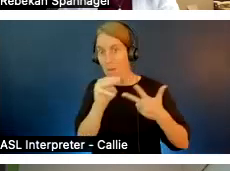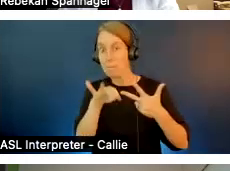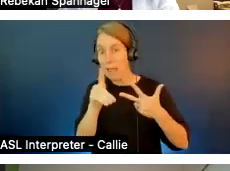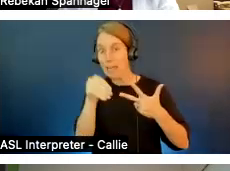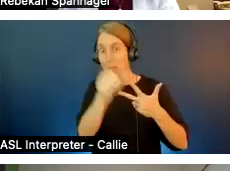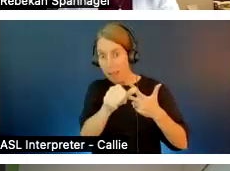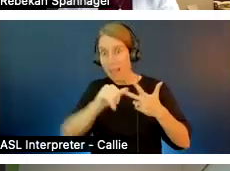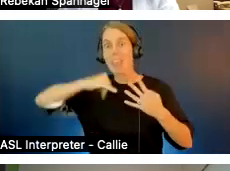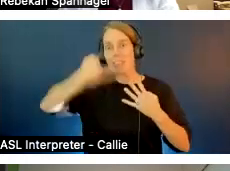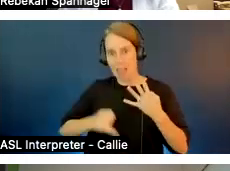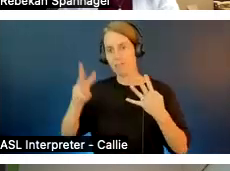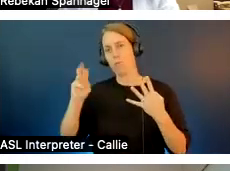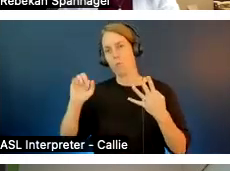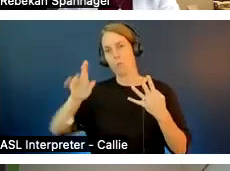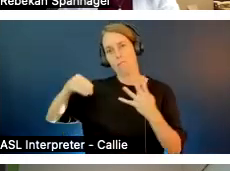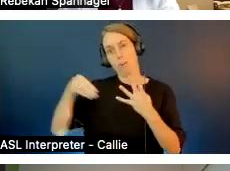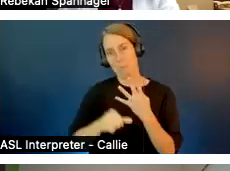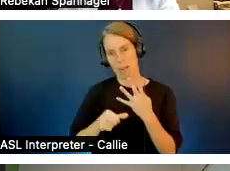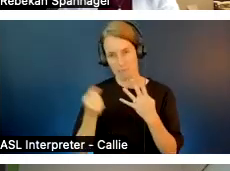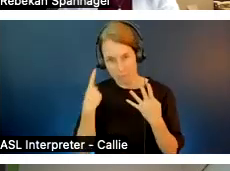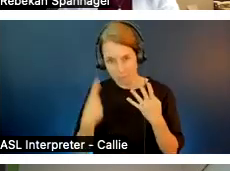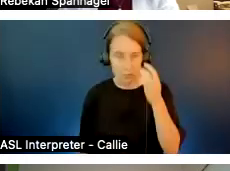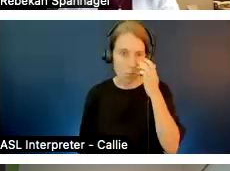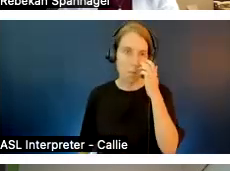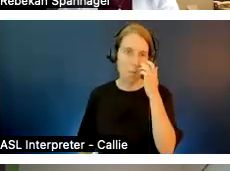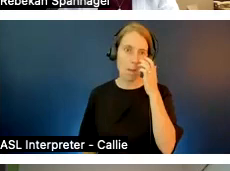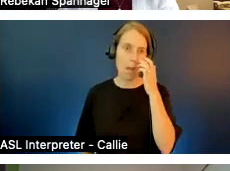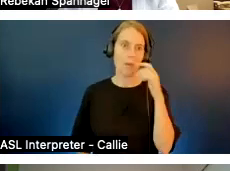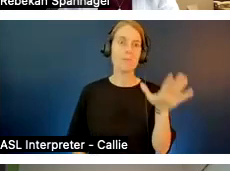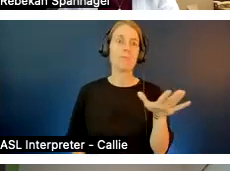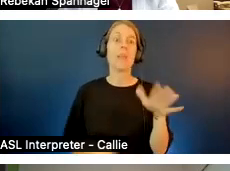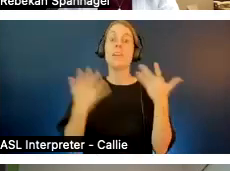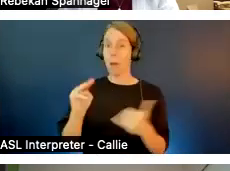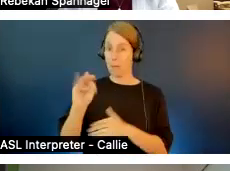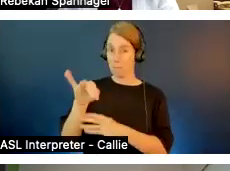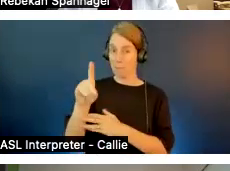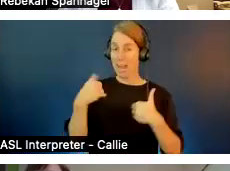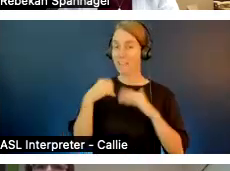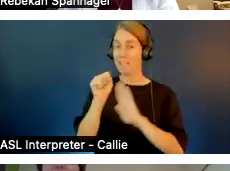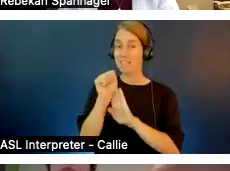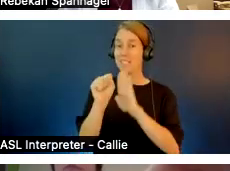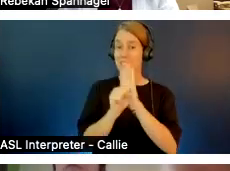all right so in medicaid you have what is called a state plan the state plan is actually just the